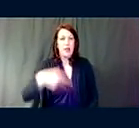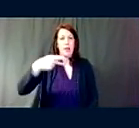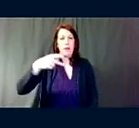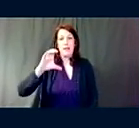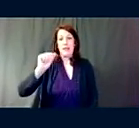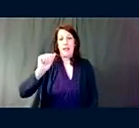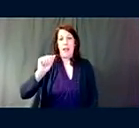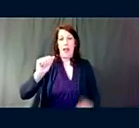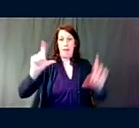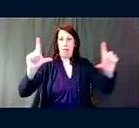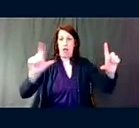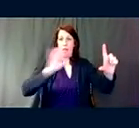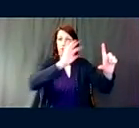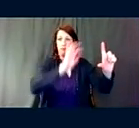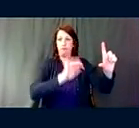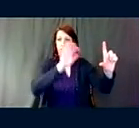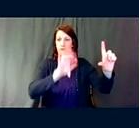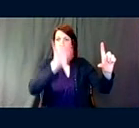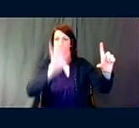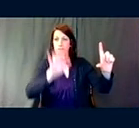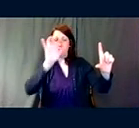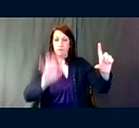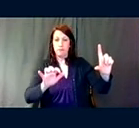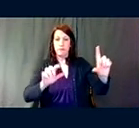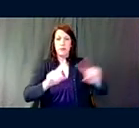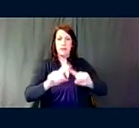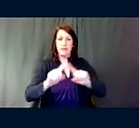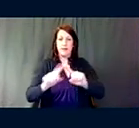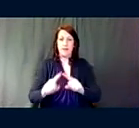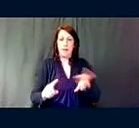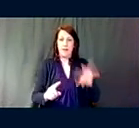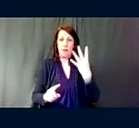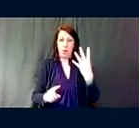THIS IS JUST A PCH PLOT SHOWING